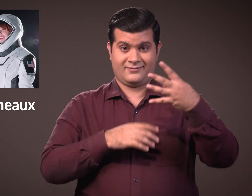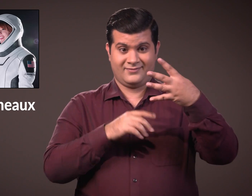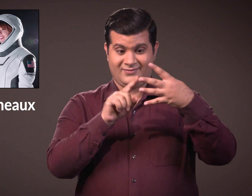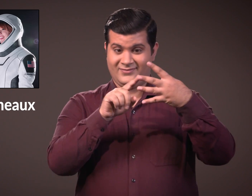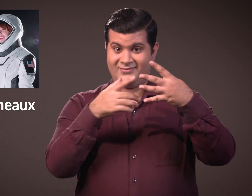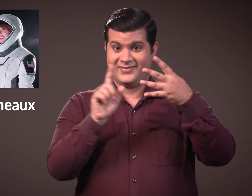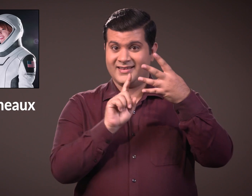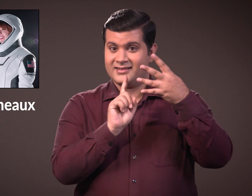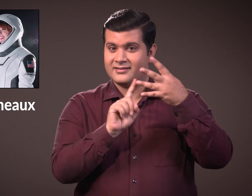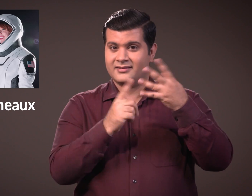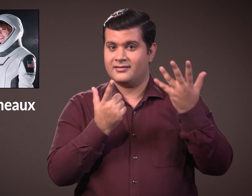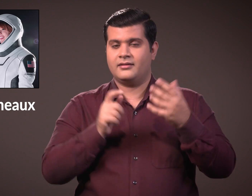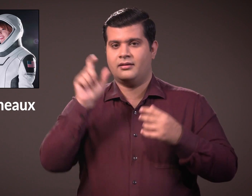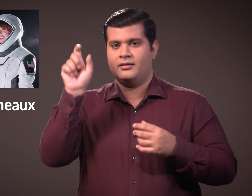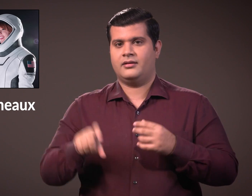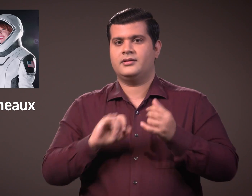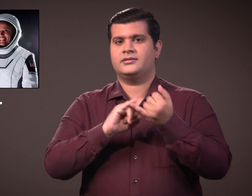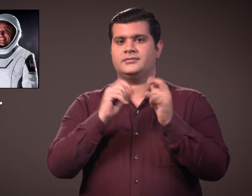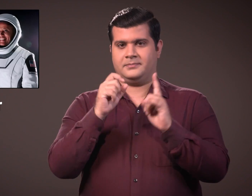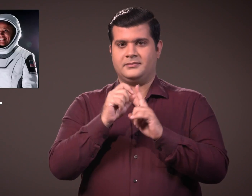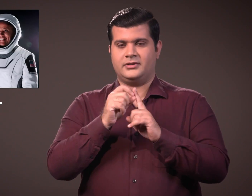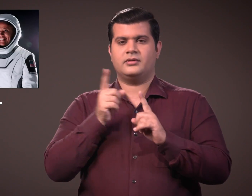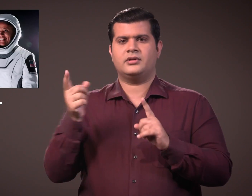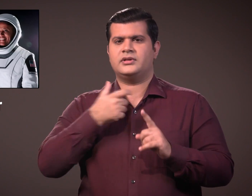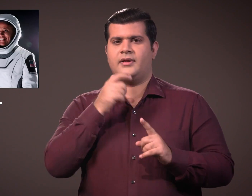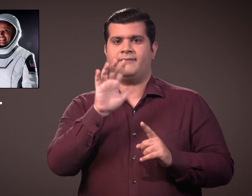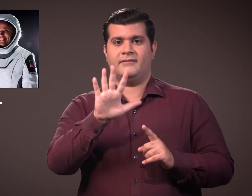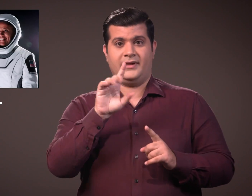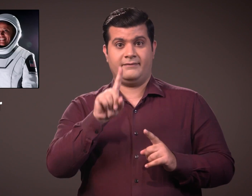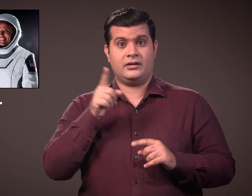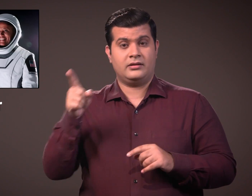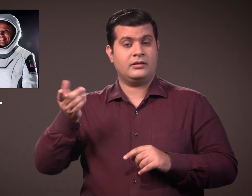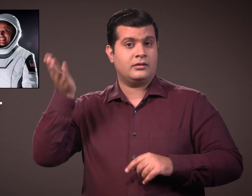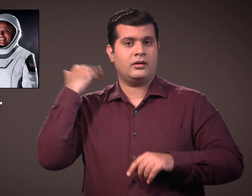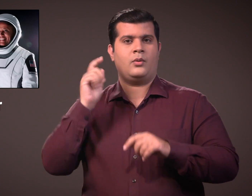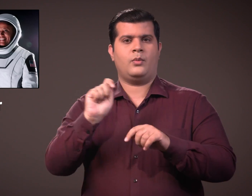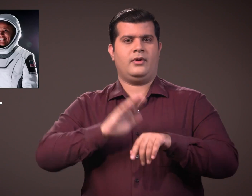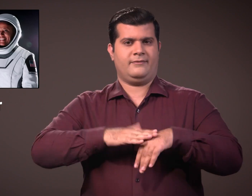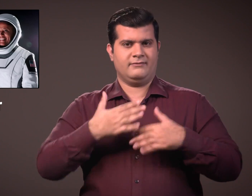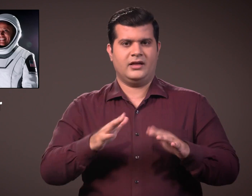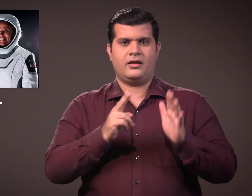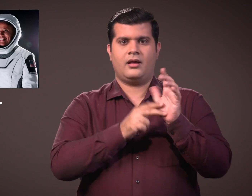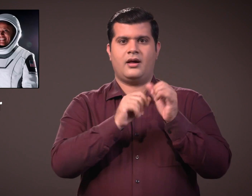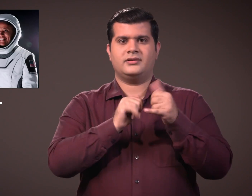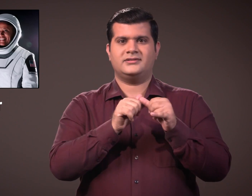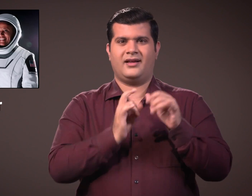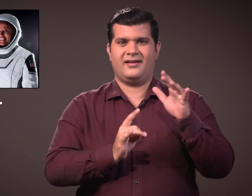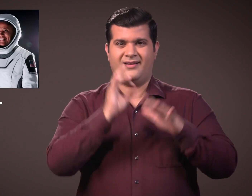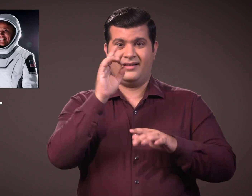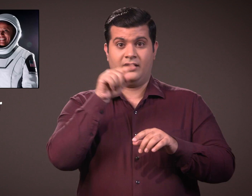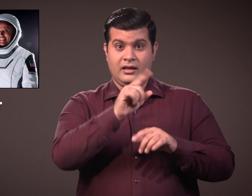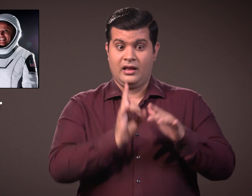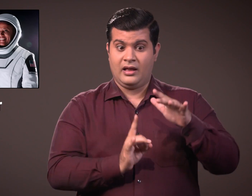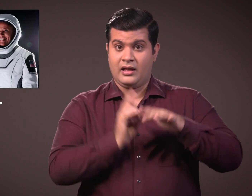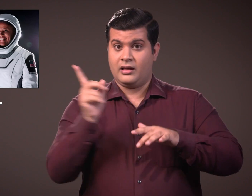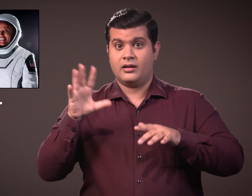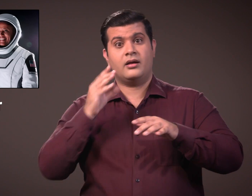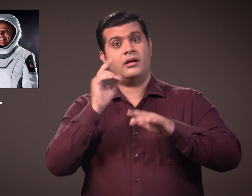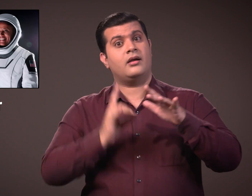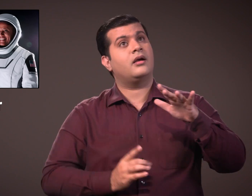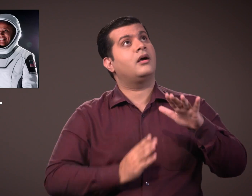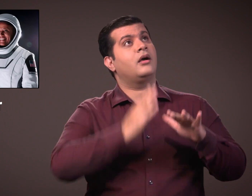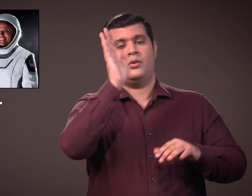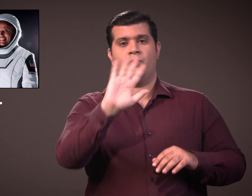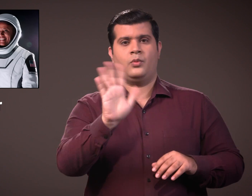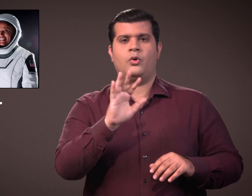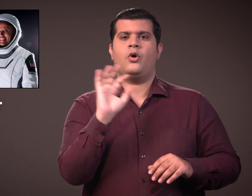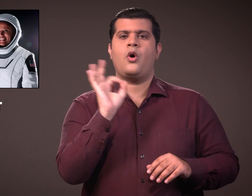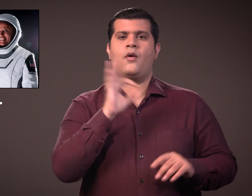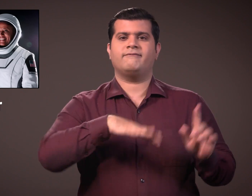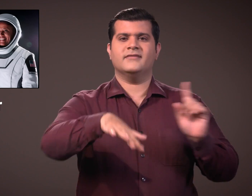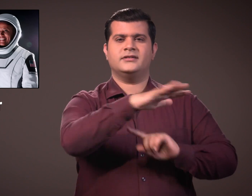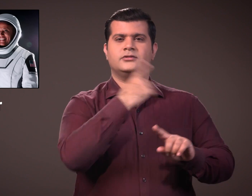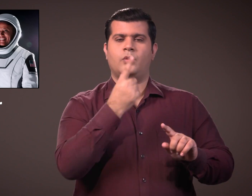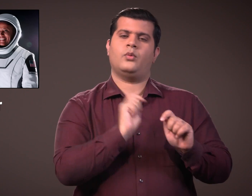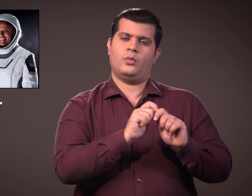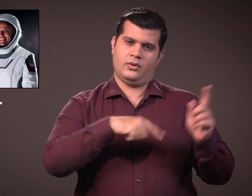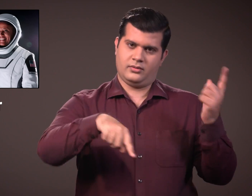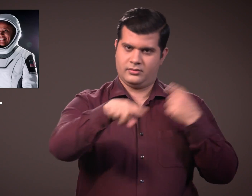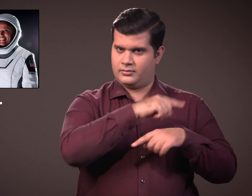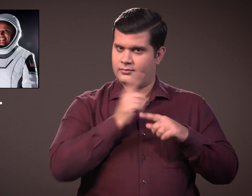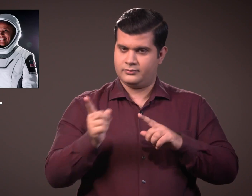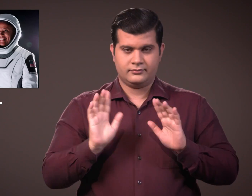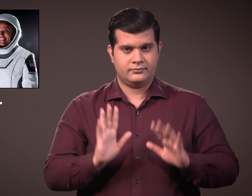Sian Proctor, 51, was an ex-NASA staff.